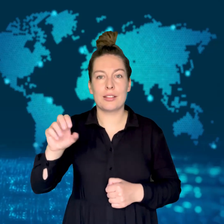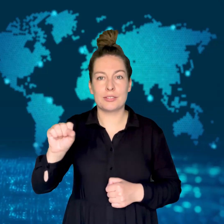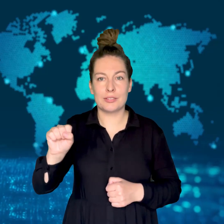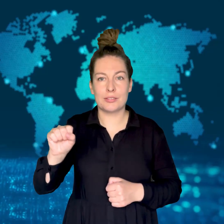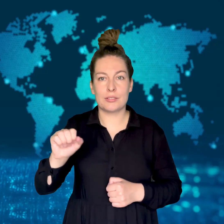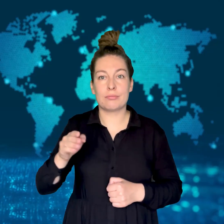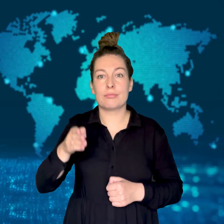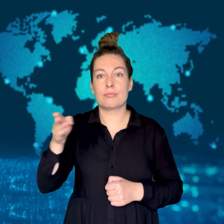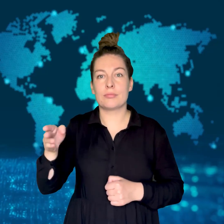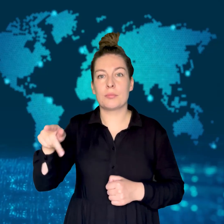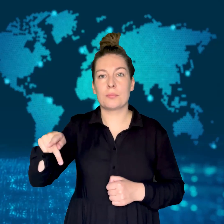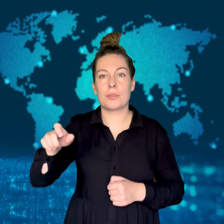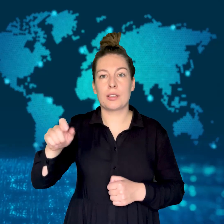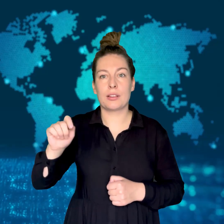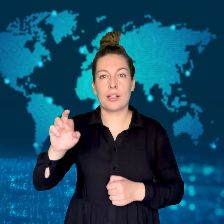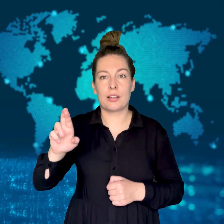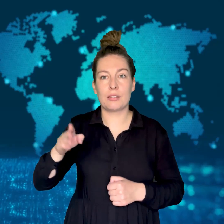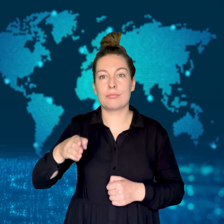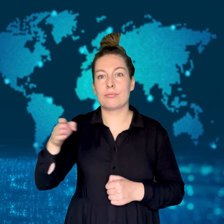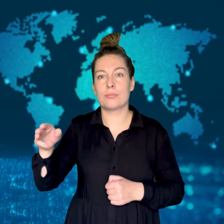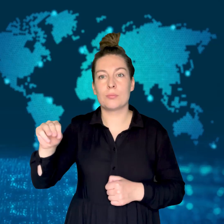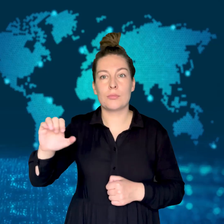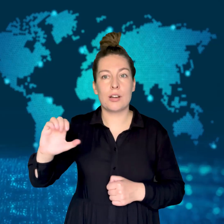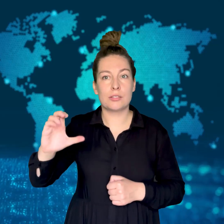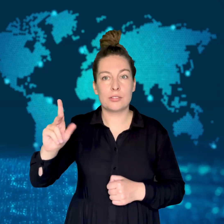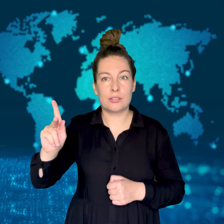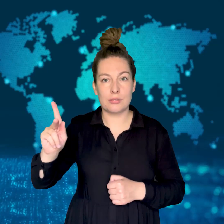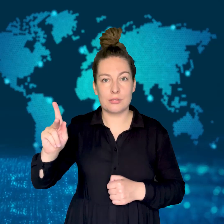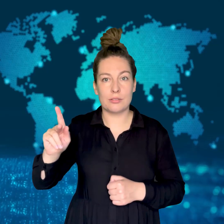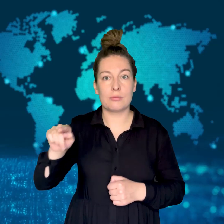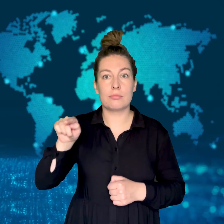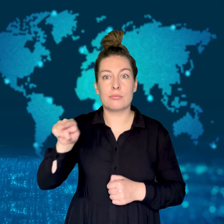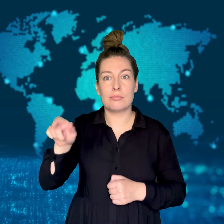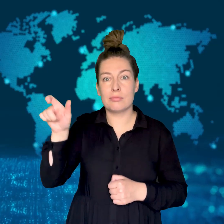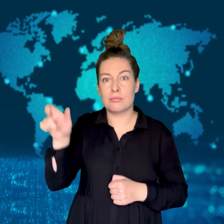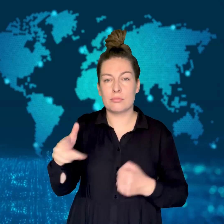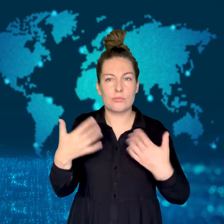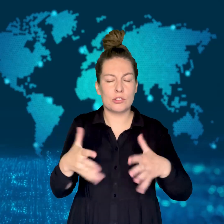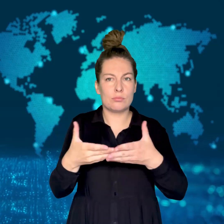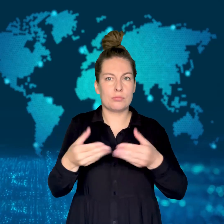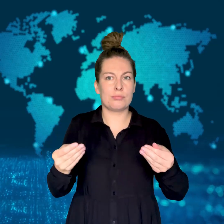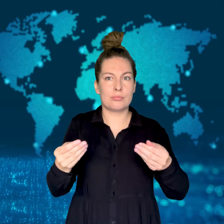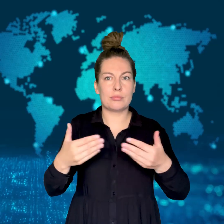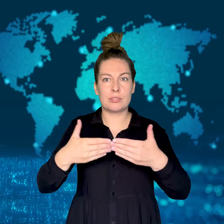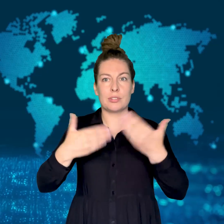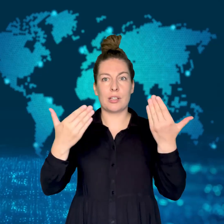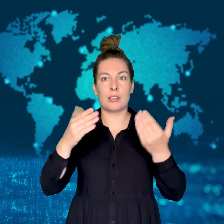Mack had been missing since July 4th.